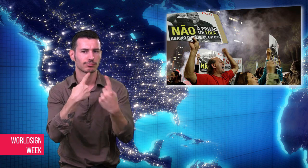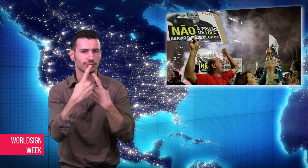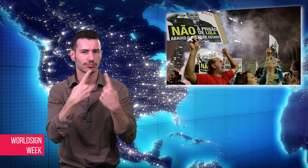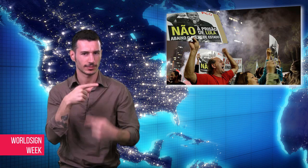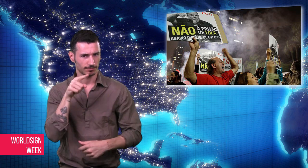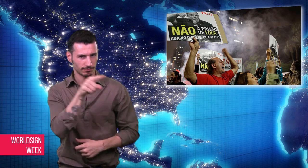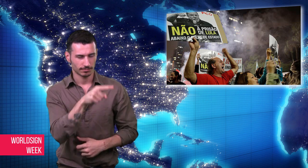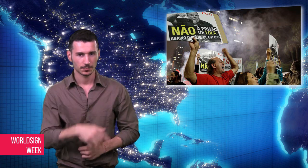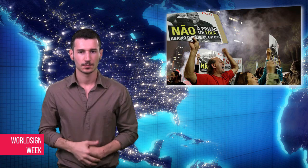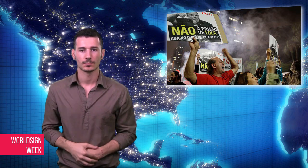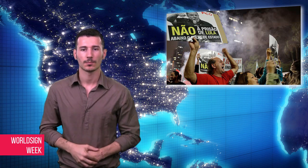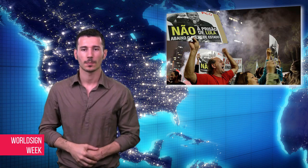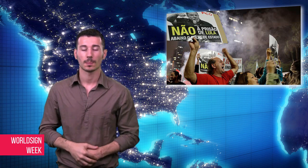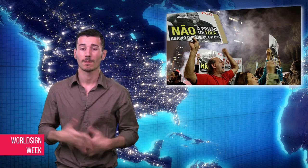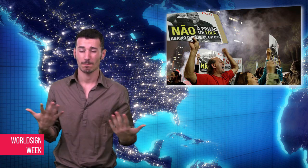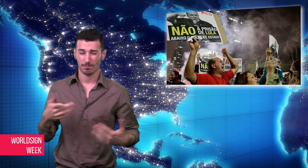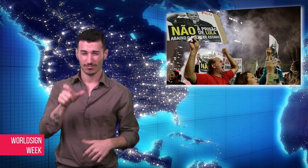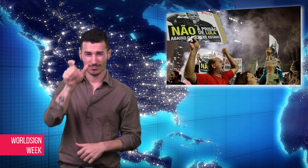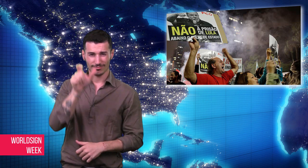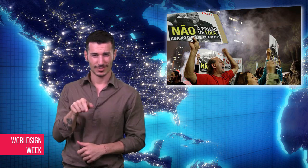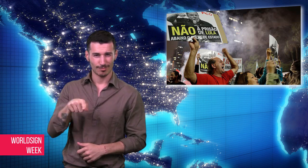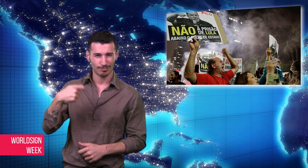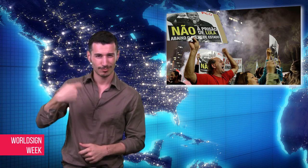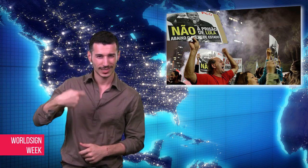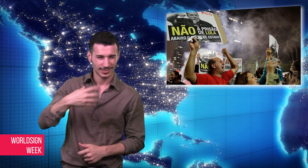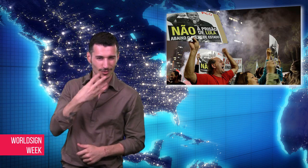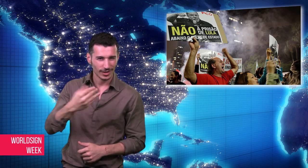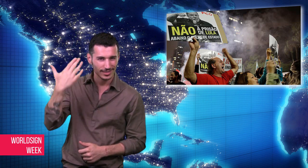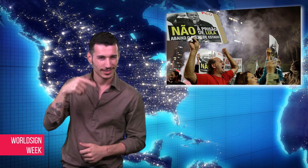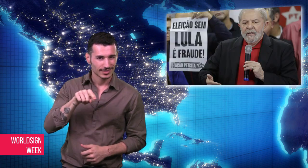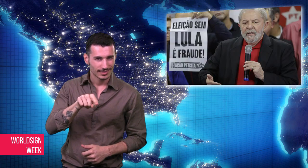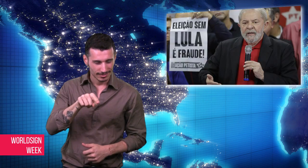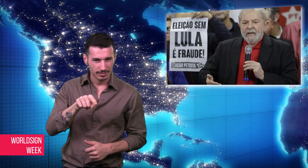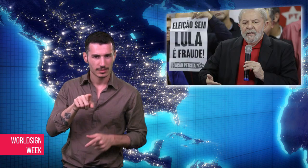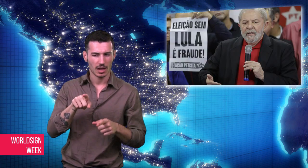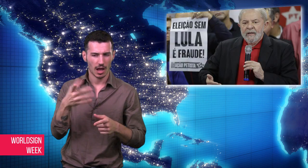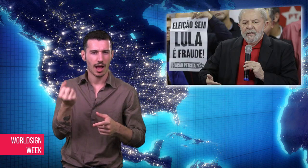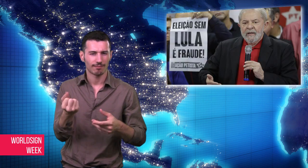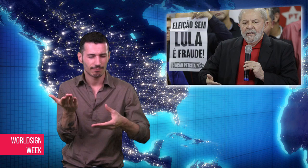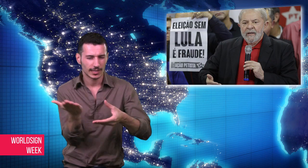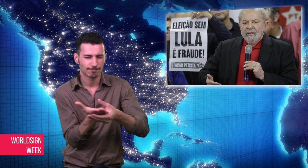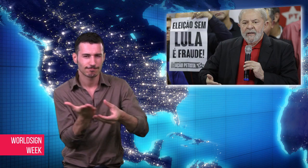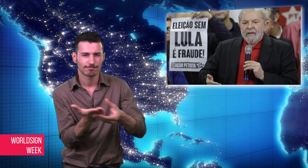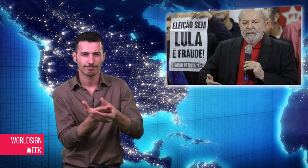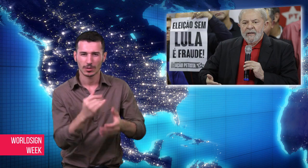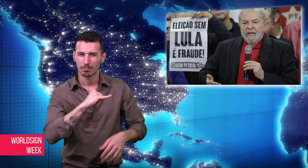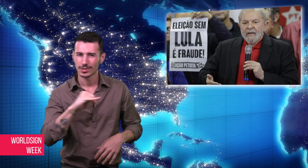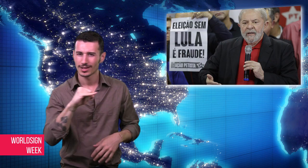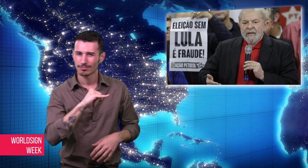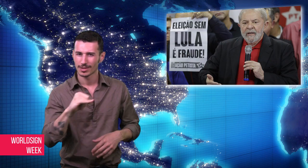Lula remains popular among many